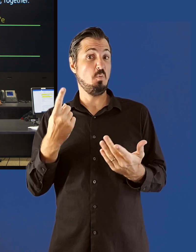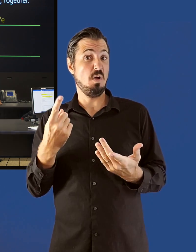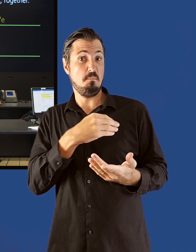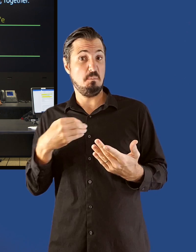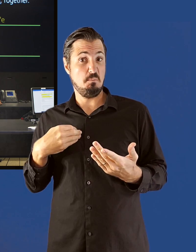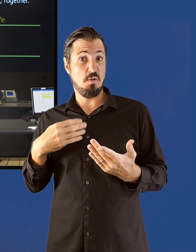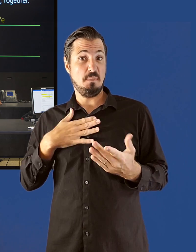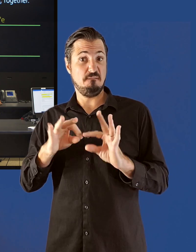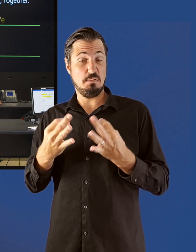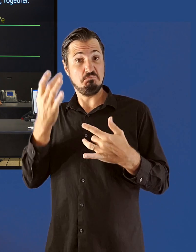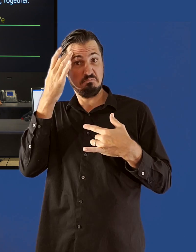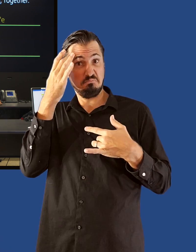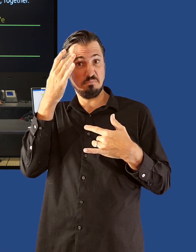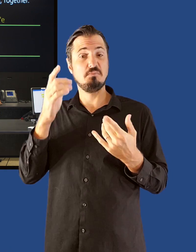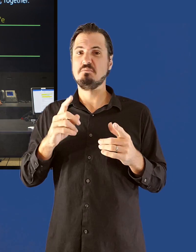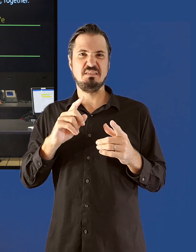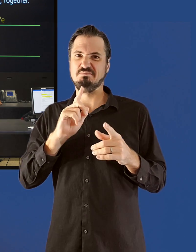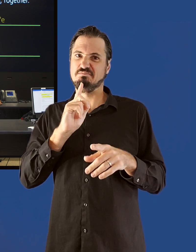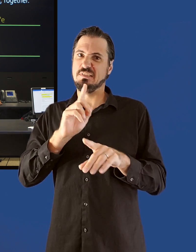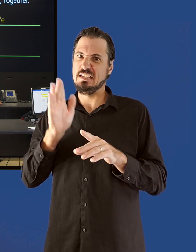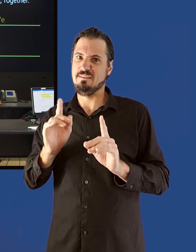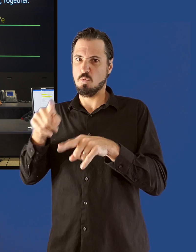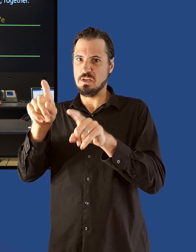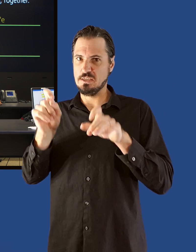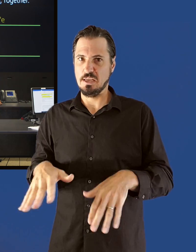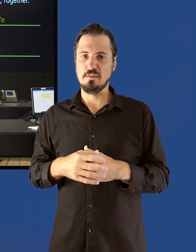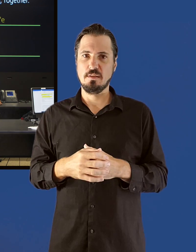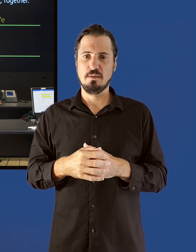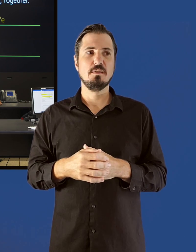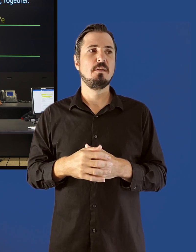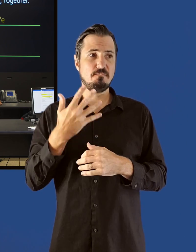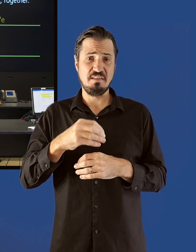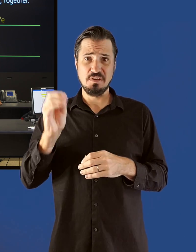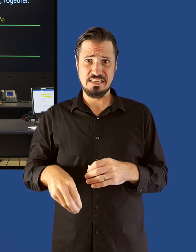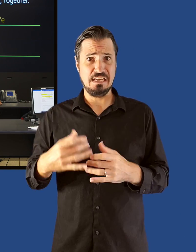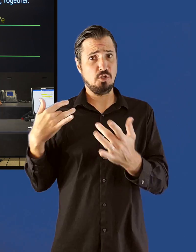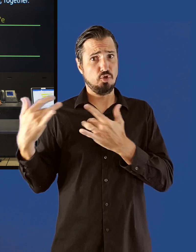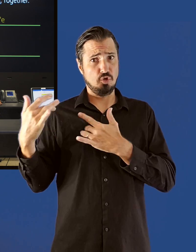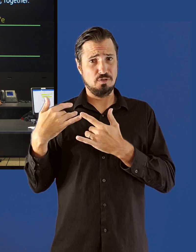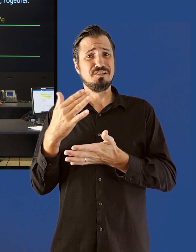Seventy percent of households are very concerned or somewhat concerned about their household members getting sick with COVID-19.